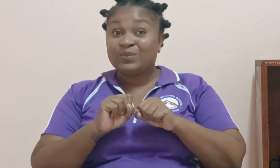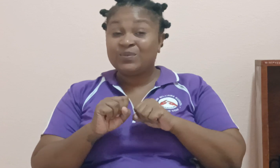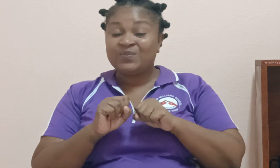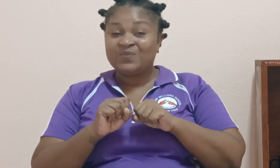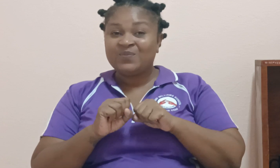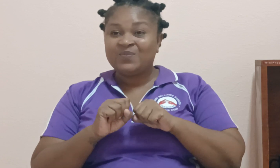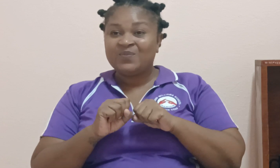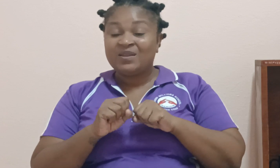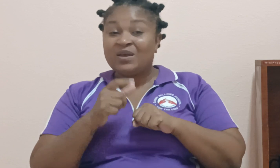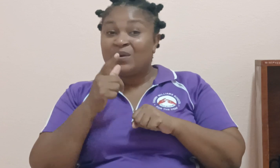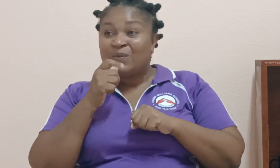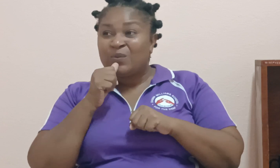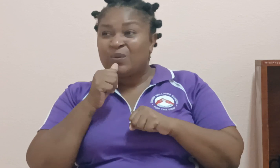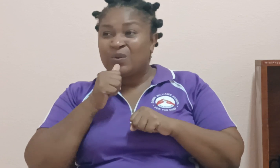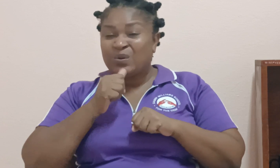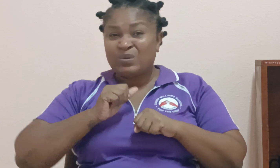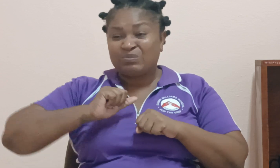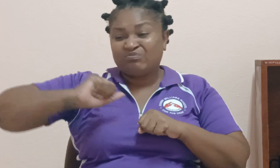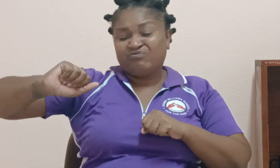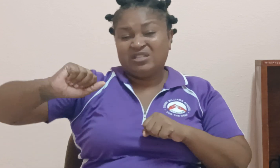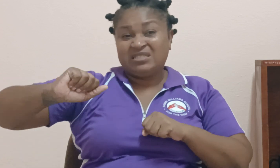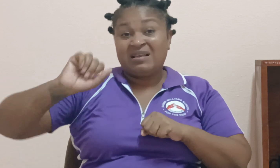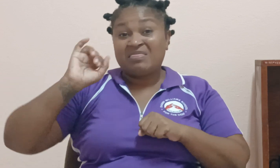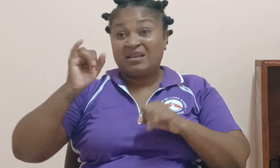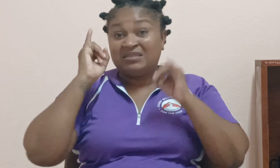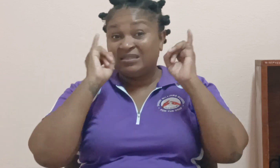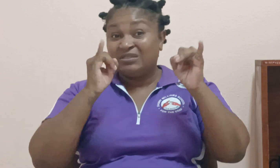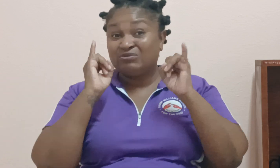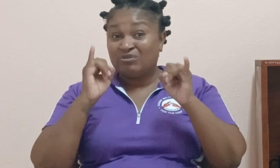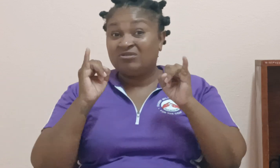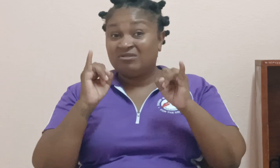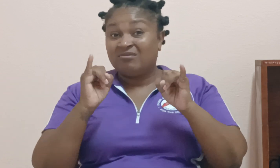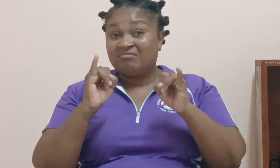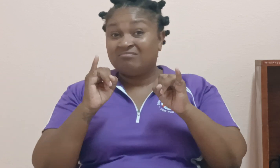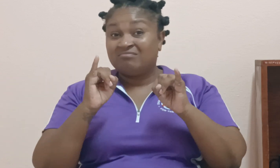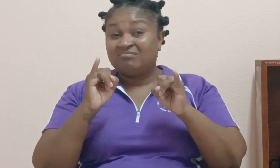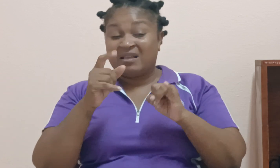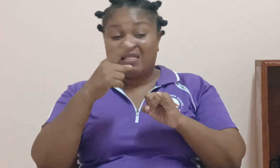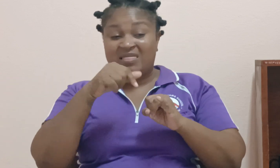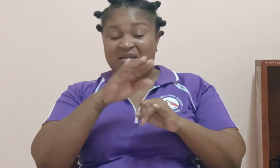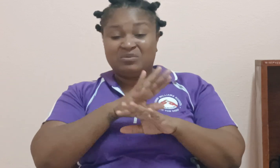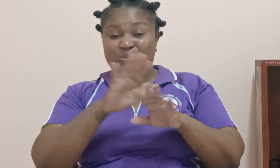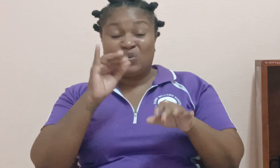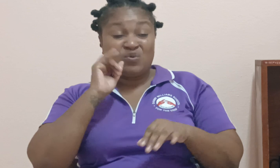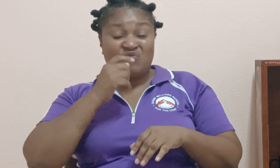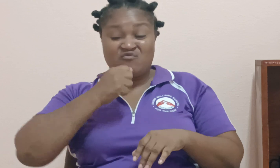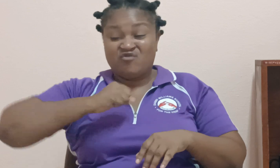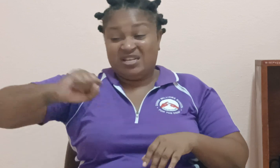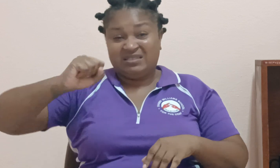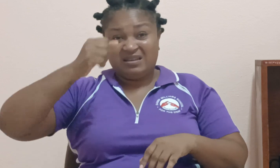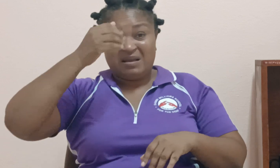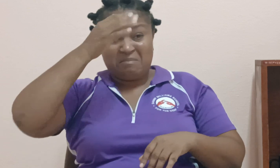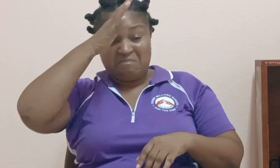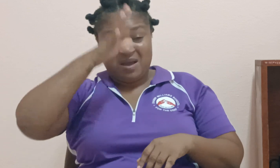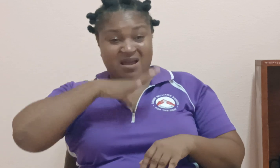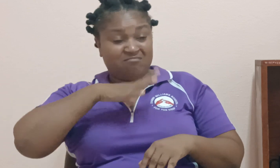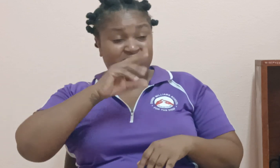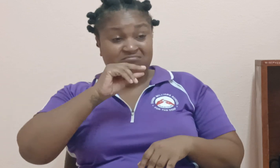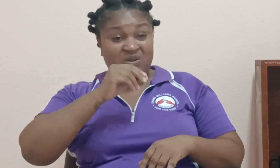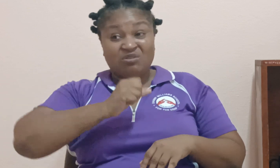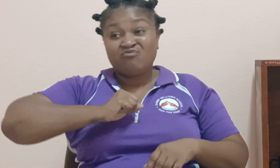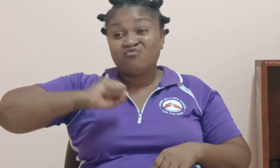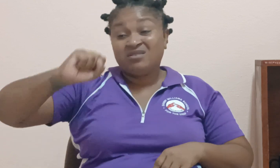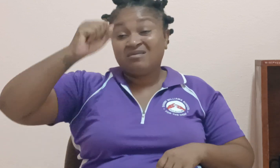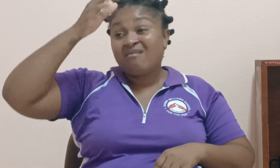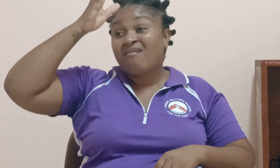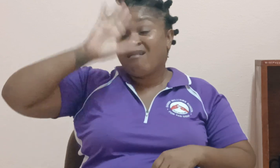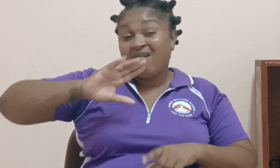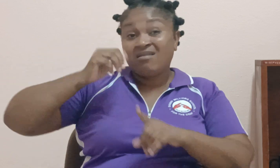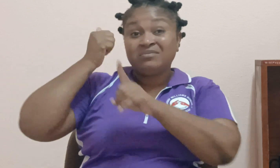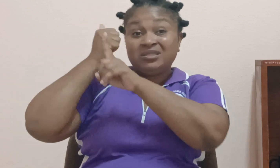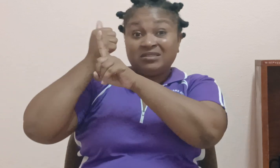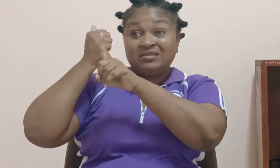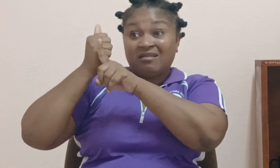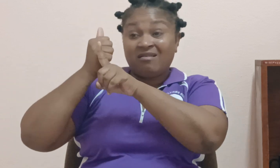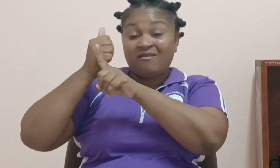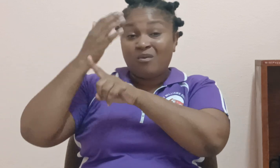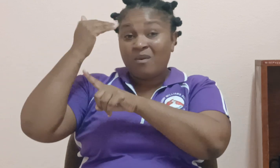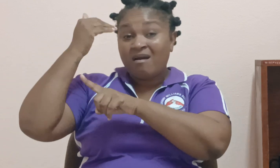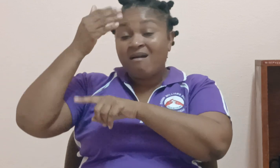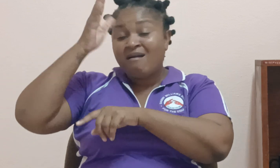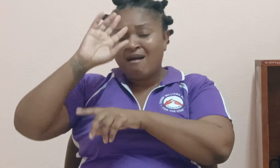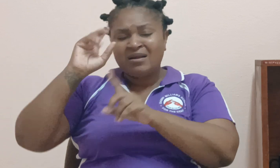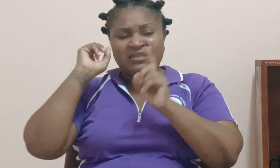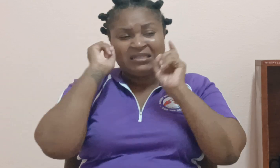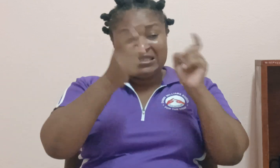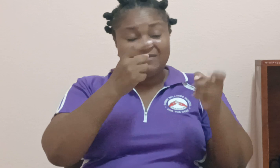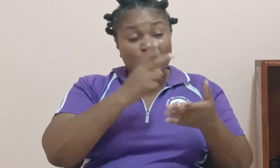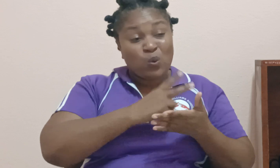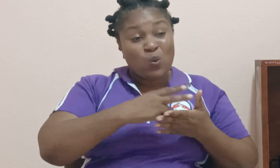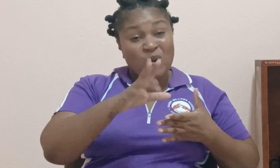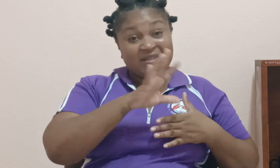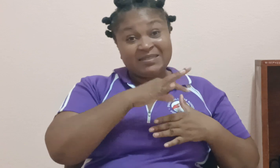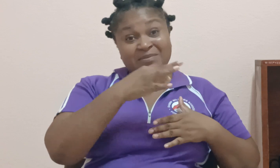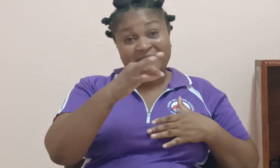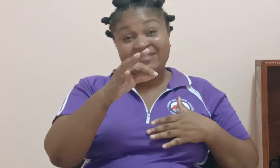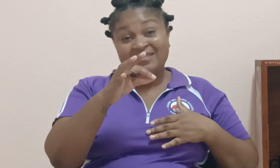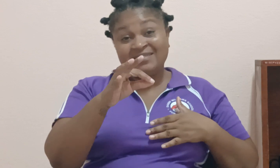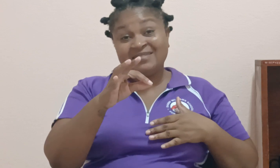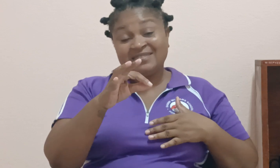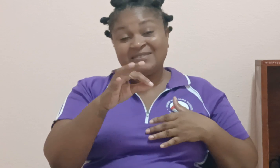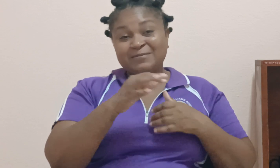he who rejects this instruction does not reject man but God, who gives you his Holy Spirit